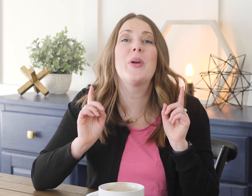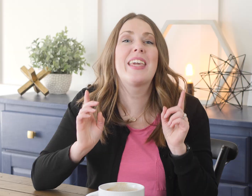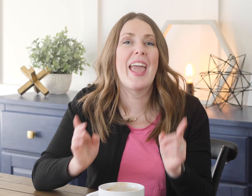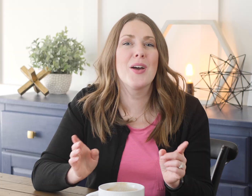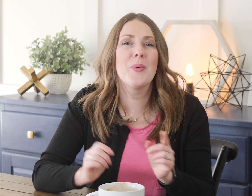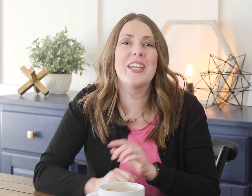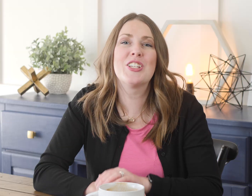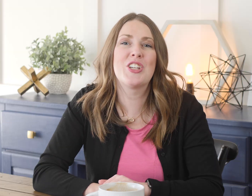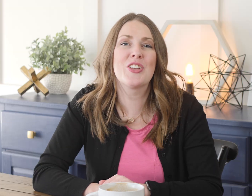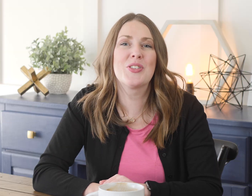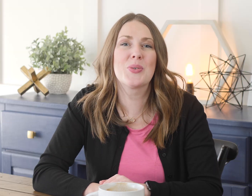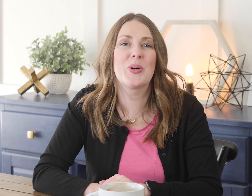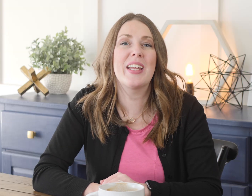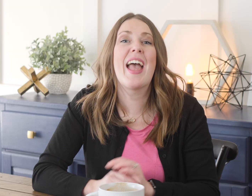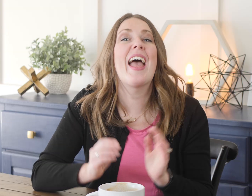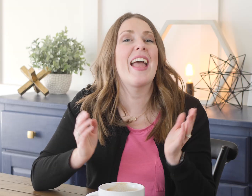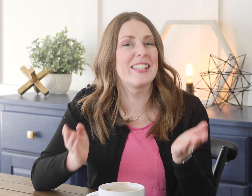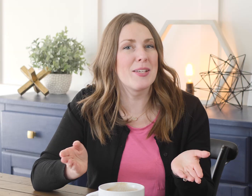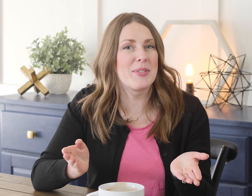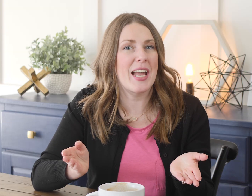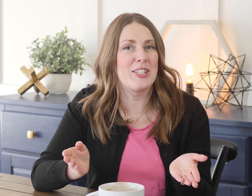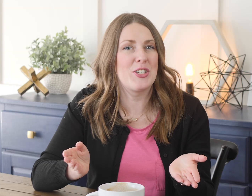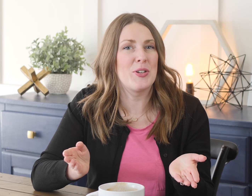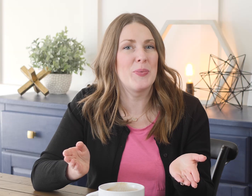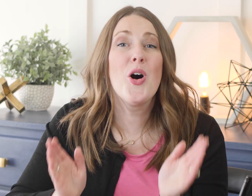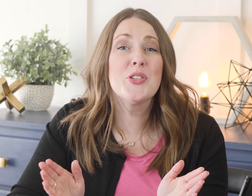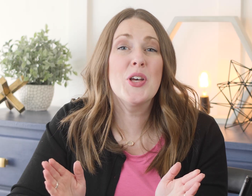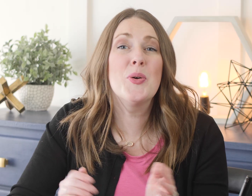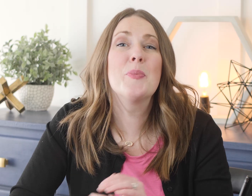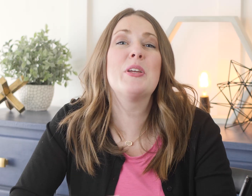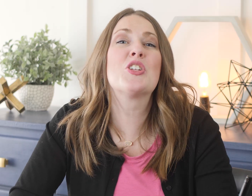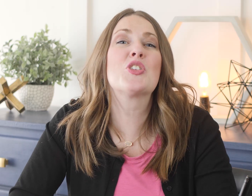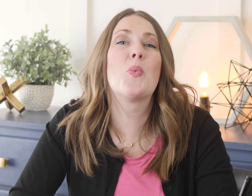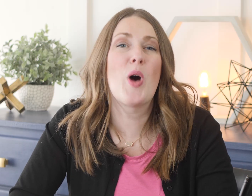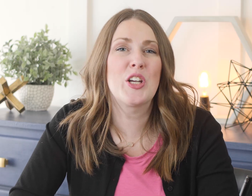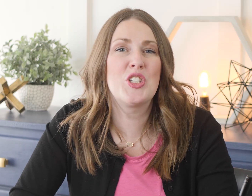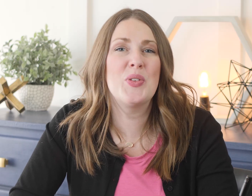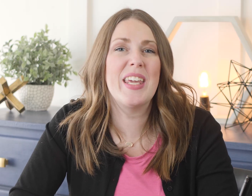We can't wait to share the story and some signs too. Also, be sure to watch to the